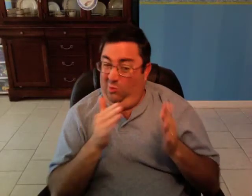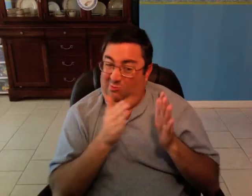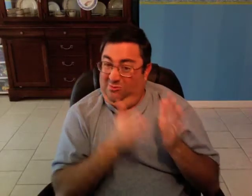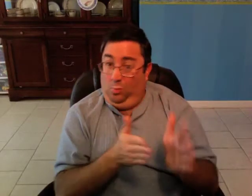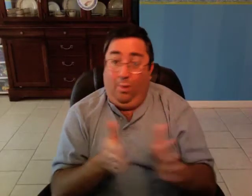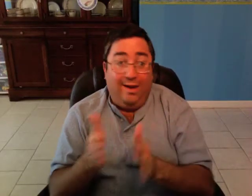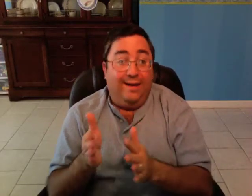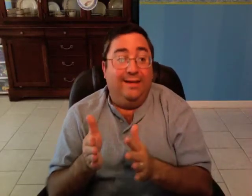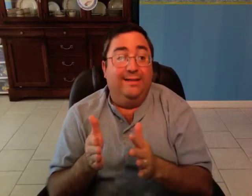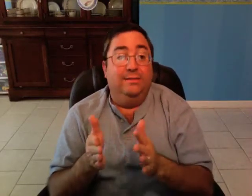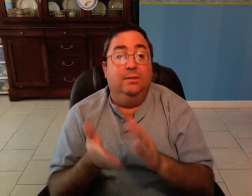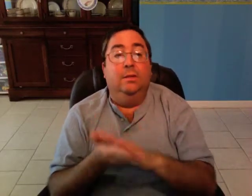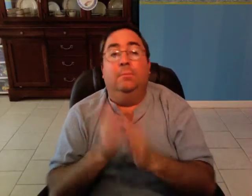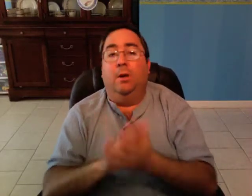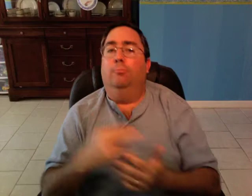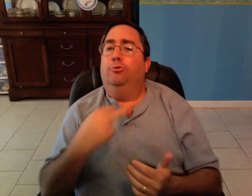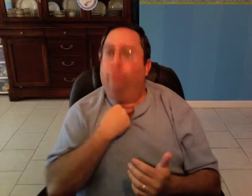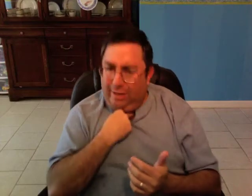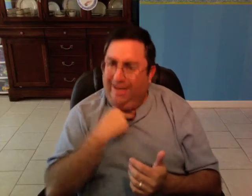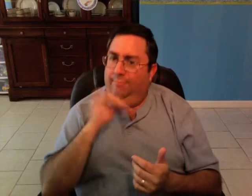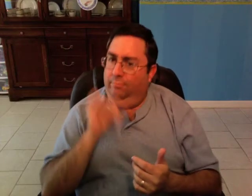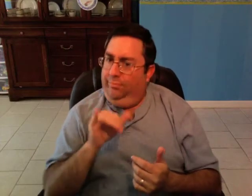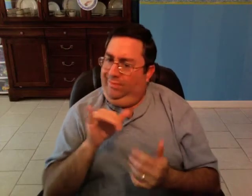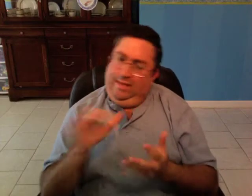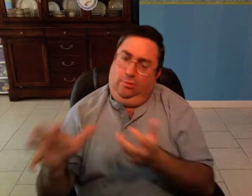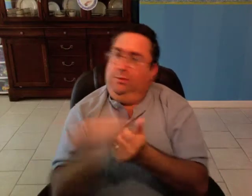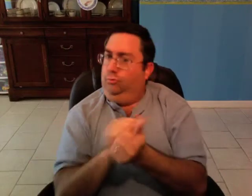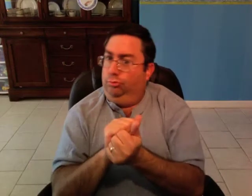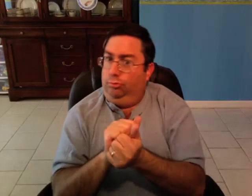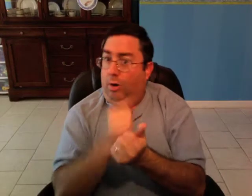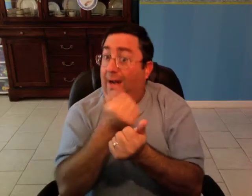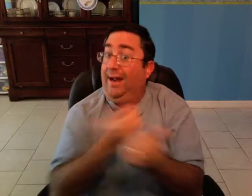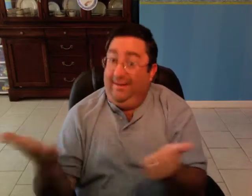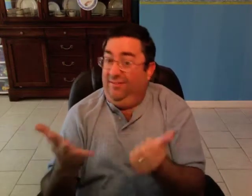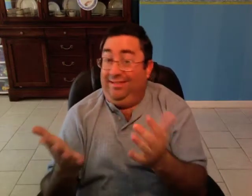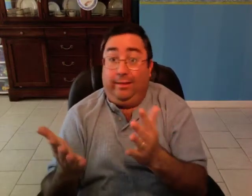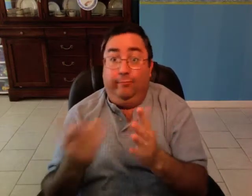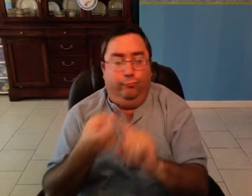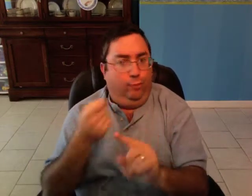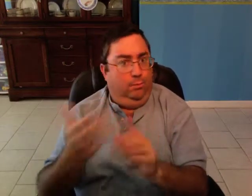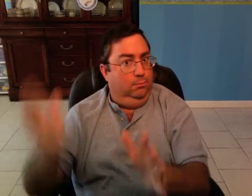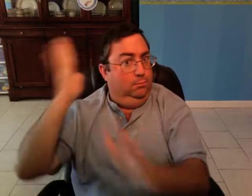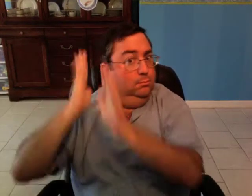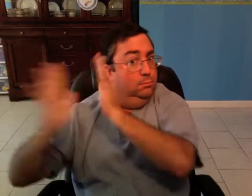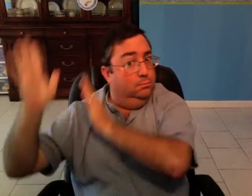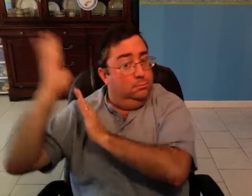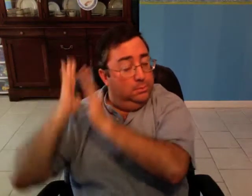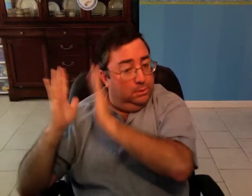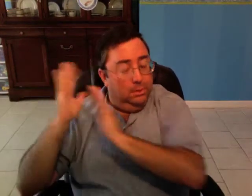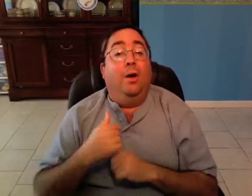now become a trap preventing preventing alternate perceptions and thinking.